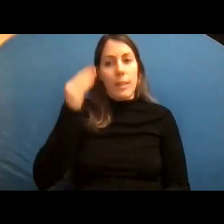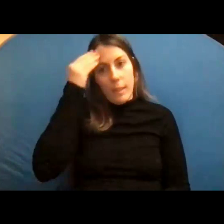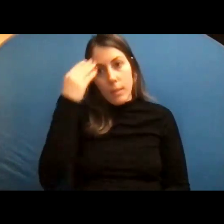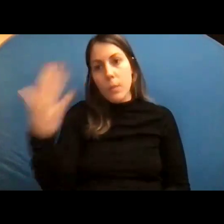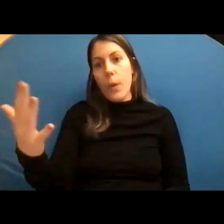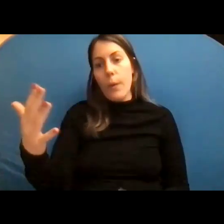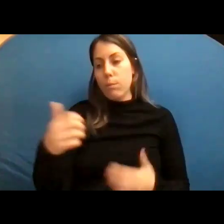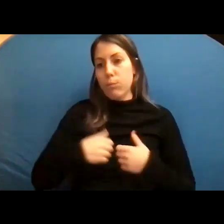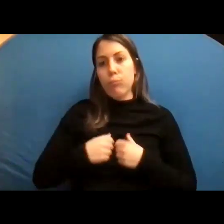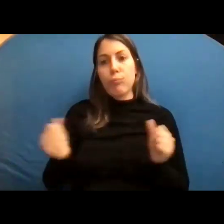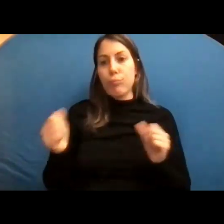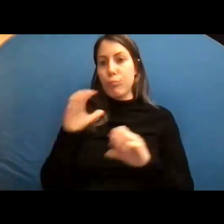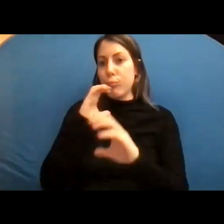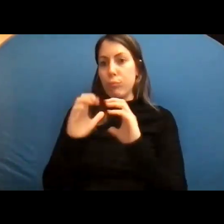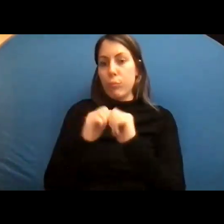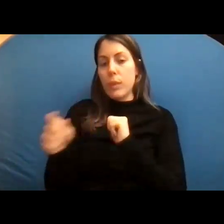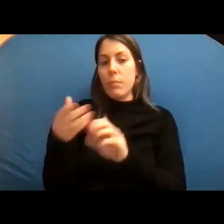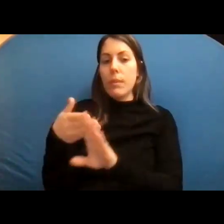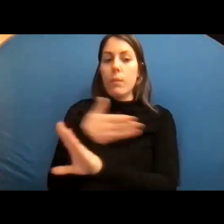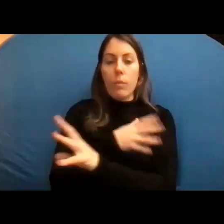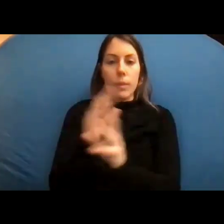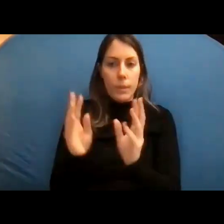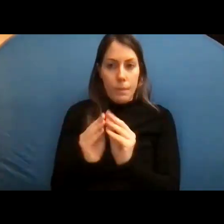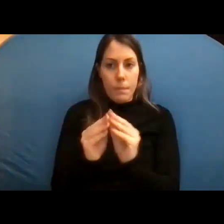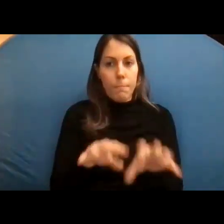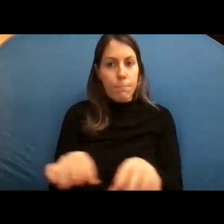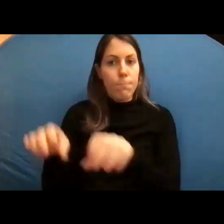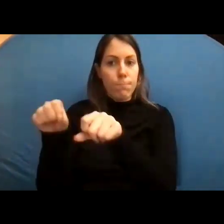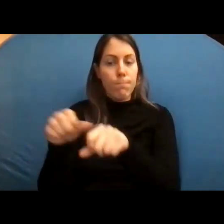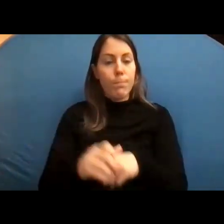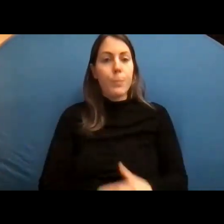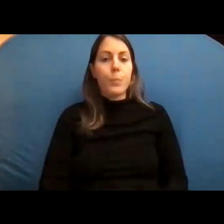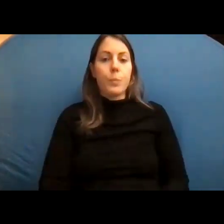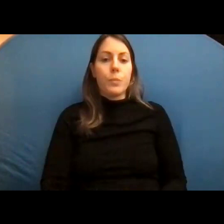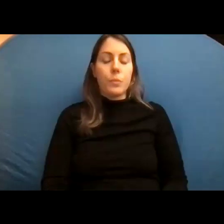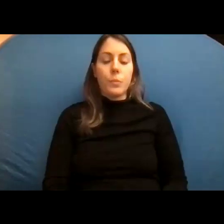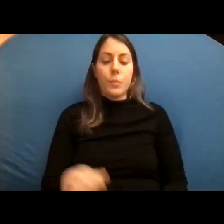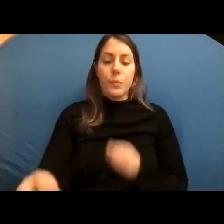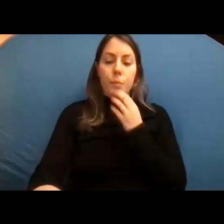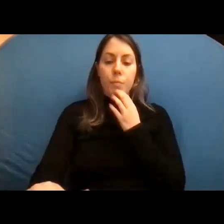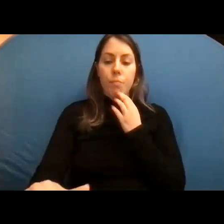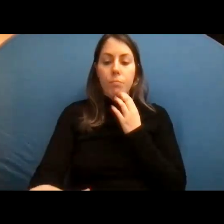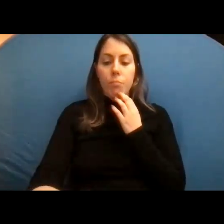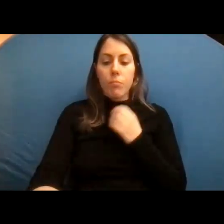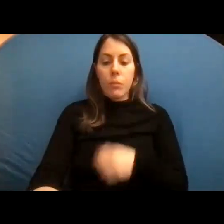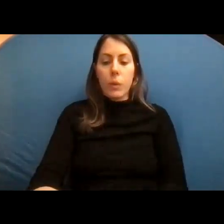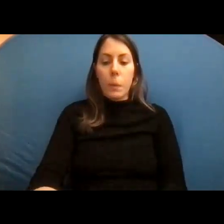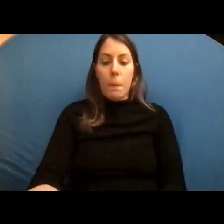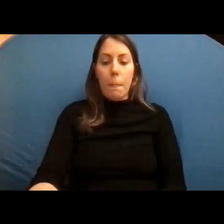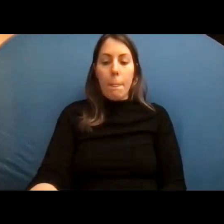you, then you would want to express those concerns prior to the meeting happening.